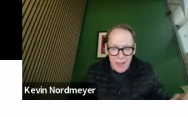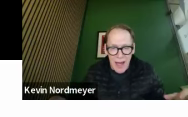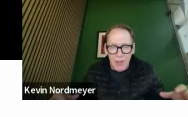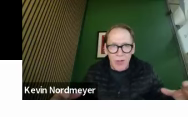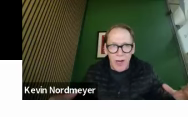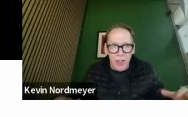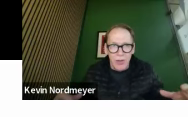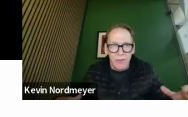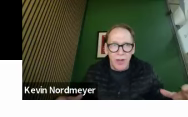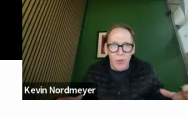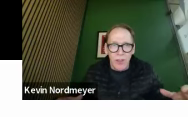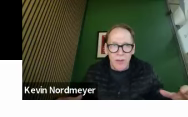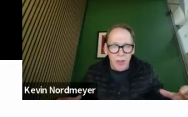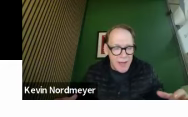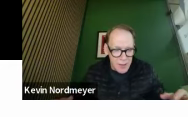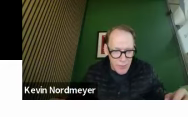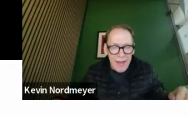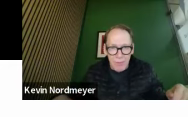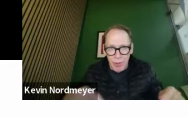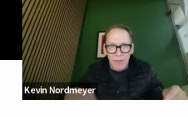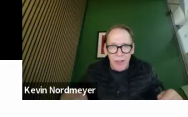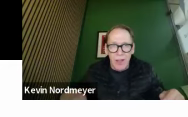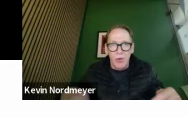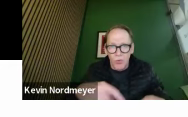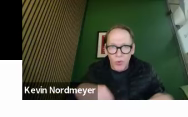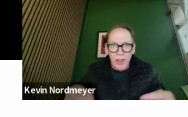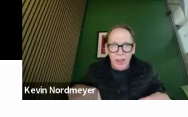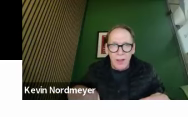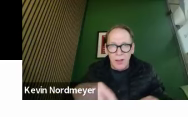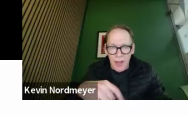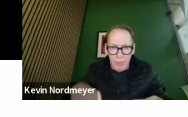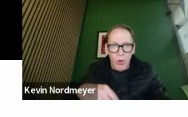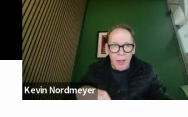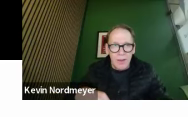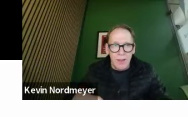and it has omnidirectional front wheels. So I can pivot really at a point.